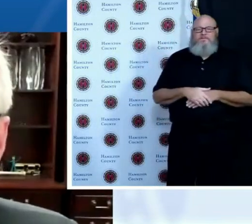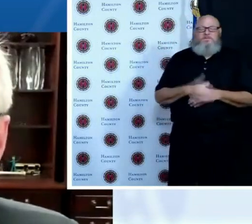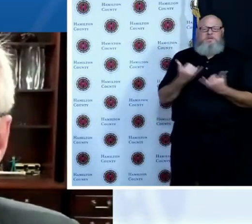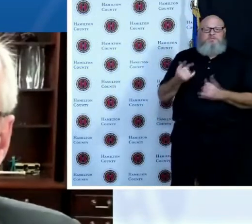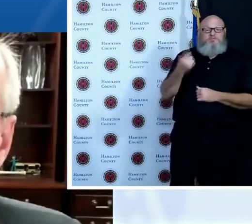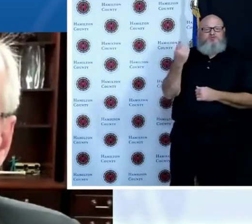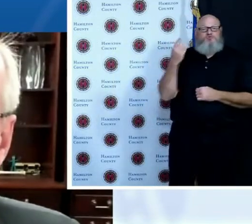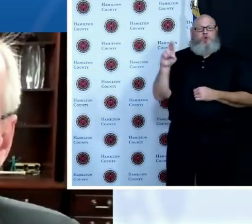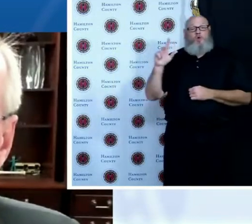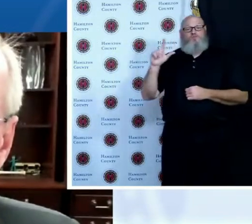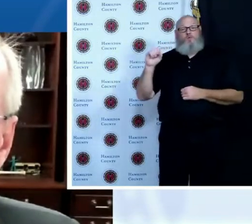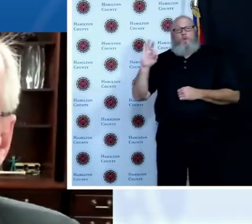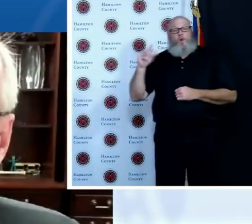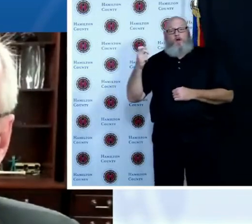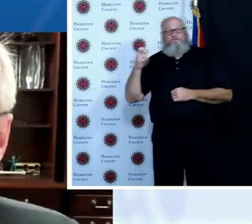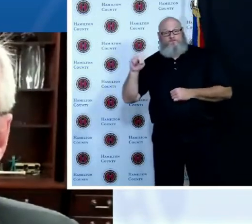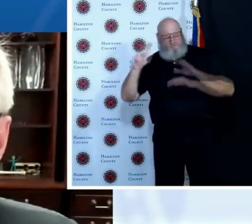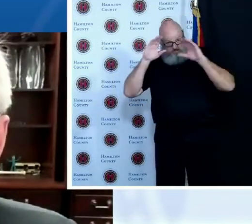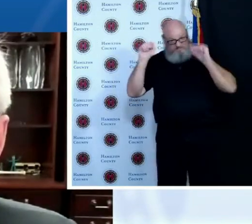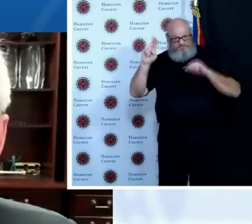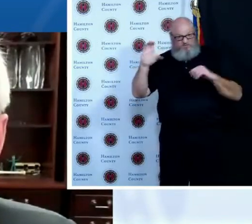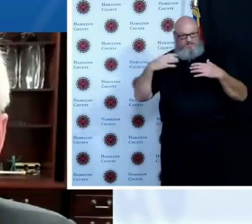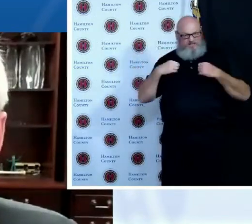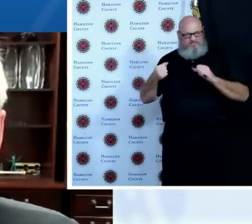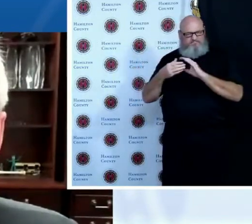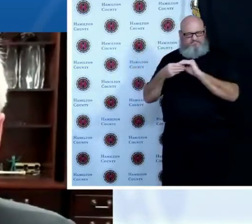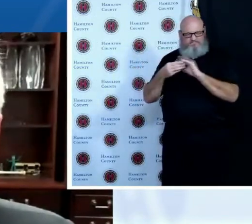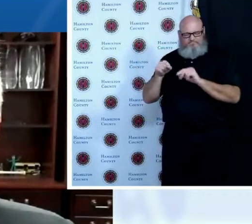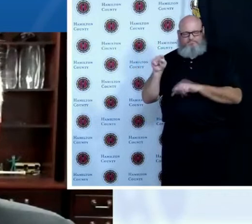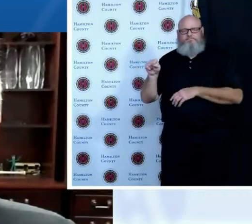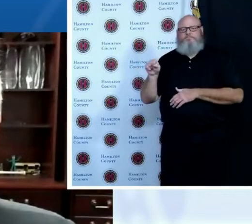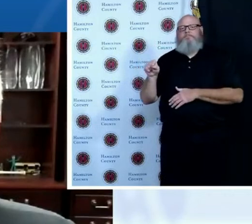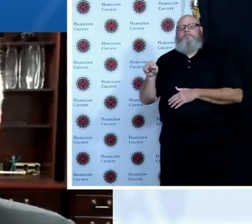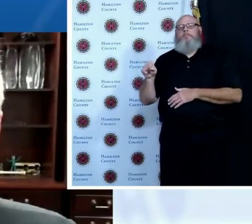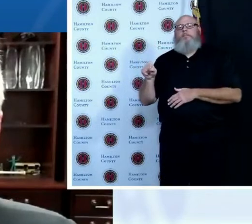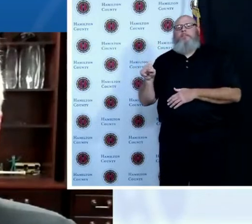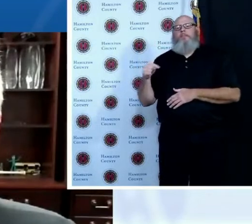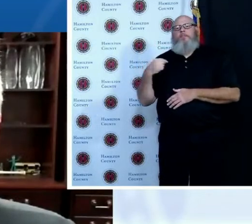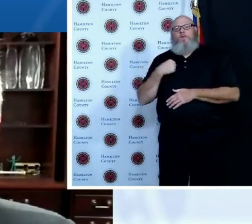and we send out an in emails where somebody signs up and they actually get a scheduled appointment